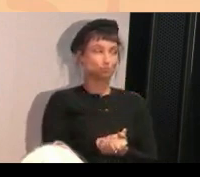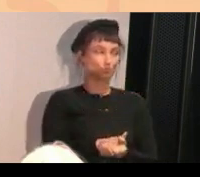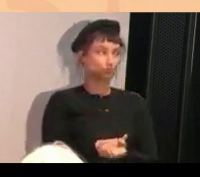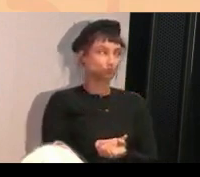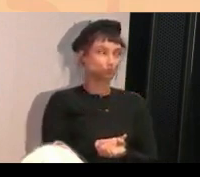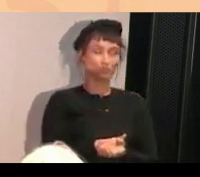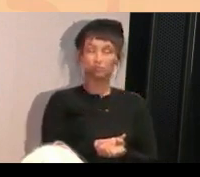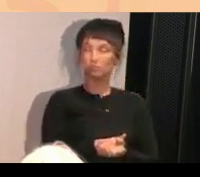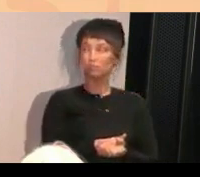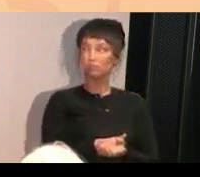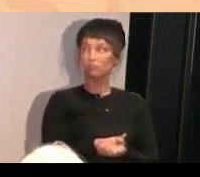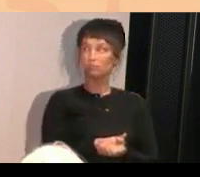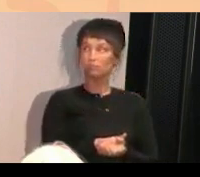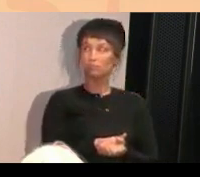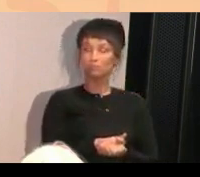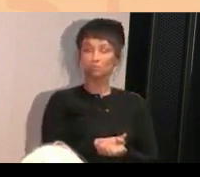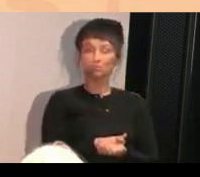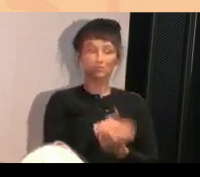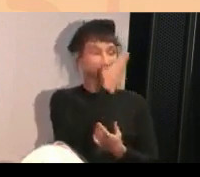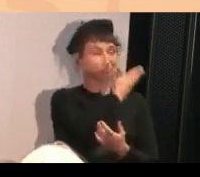these remarkable lists include